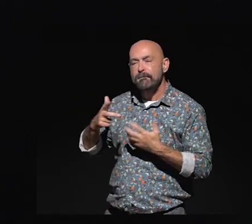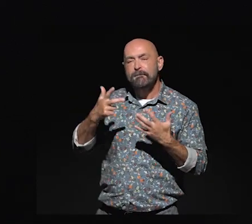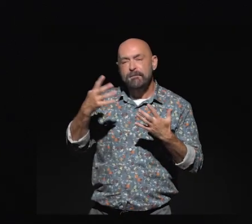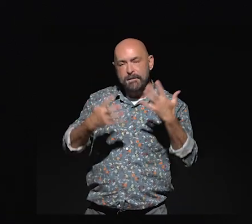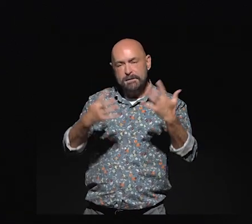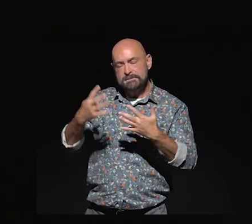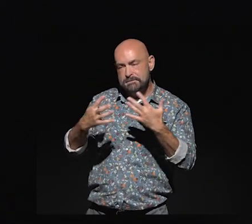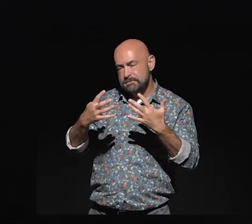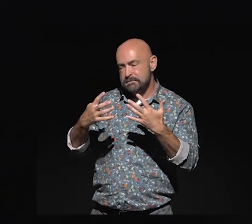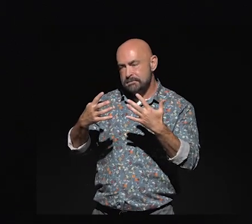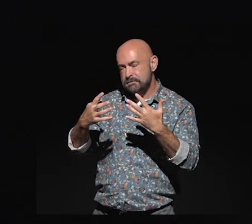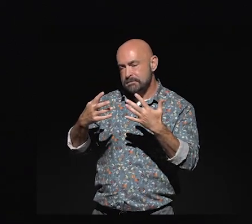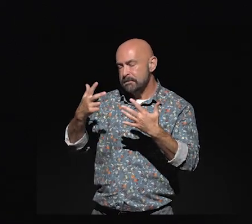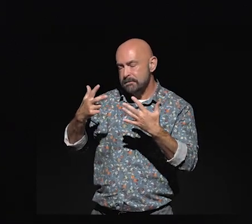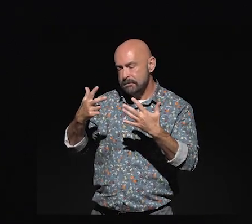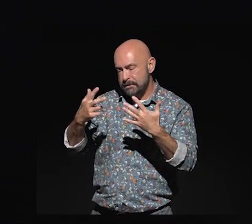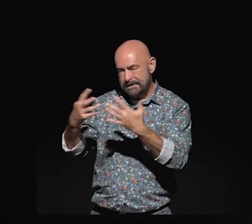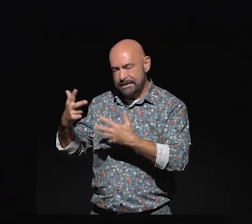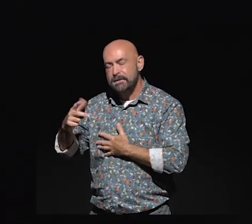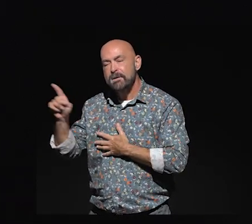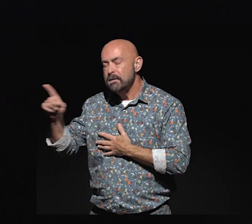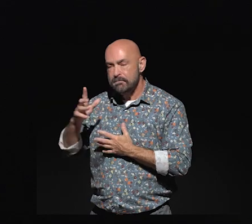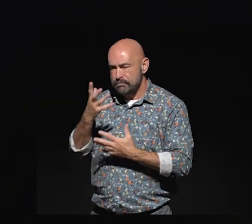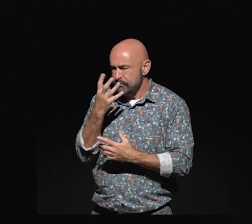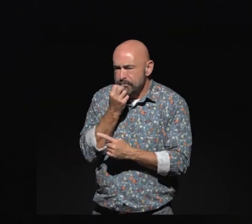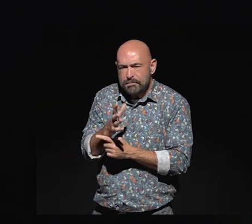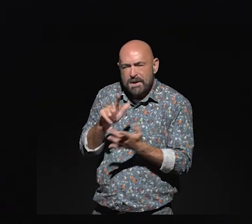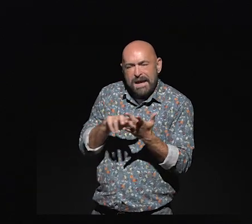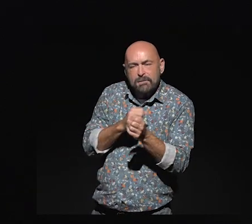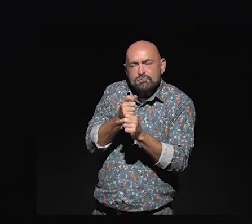this serene, austere, almost Ingres-like portrait of Olga